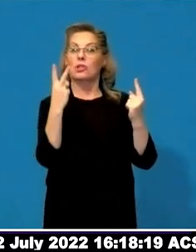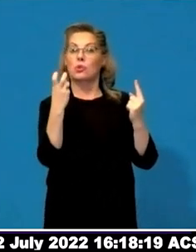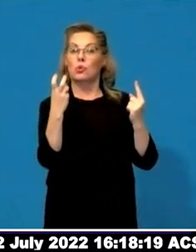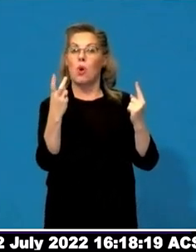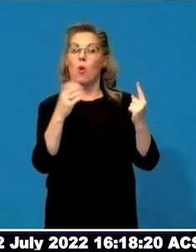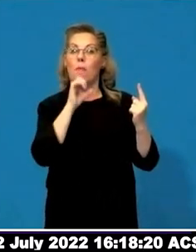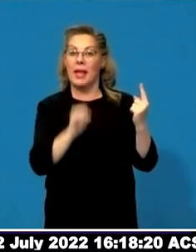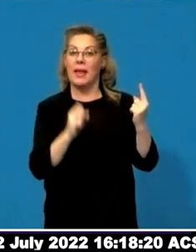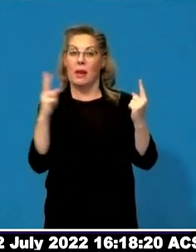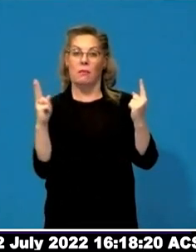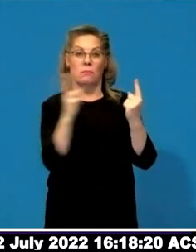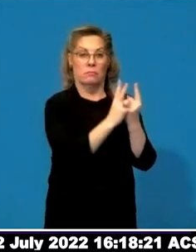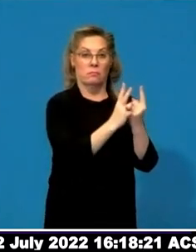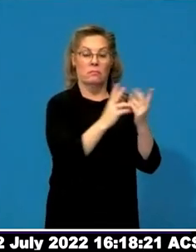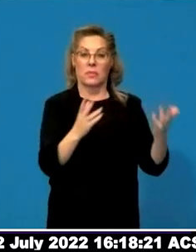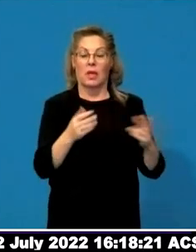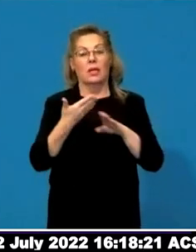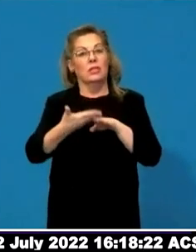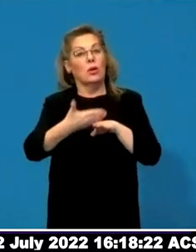about him moving into that accommodation,